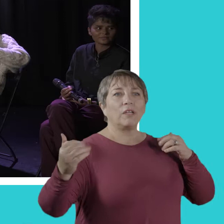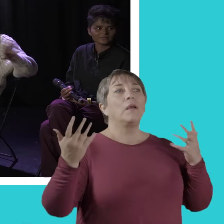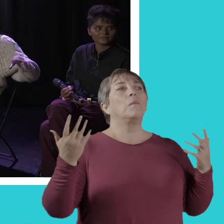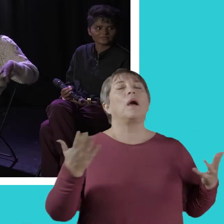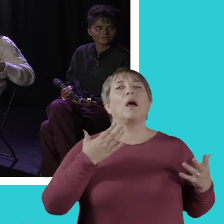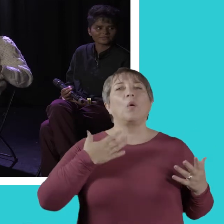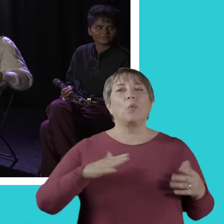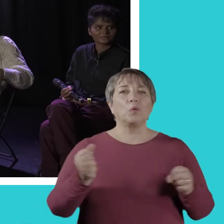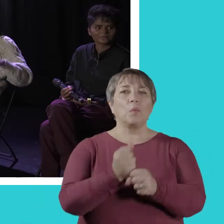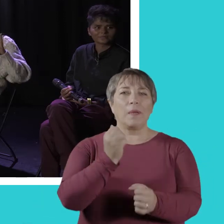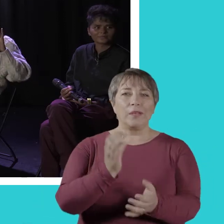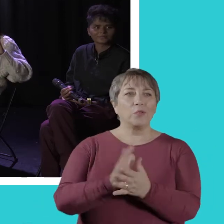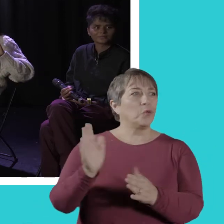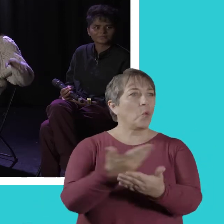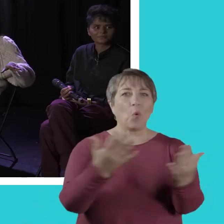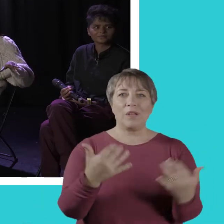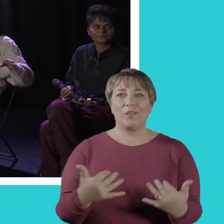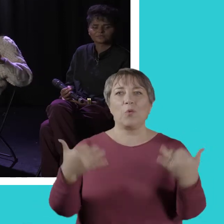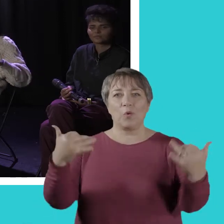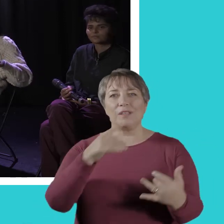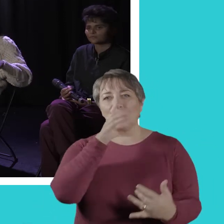We're going to have a roving mic. So if you at any point in the conversation